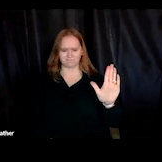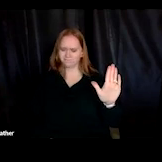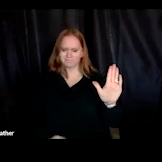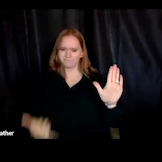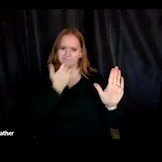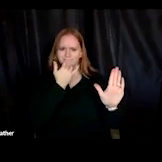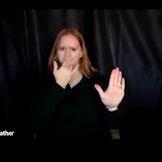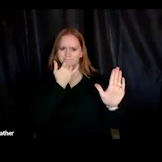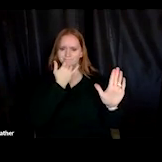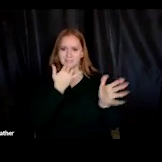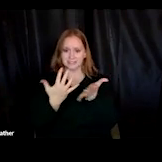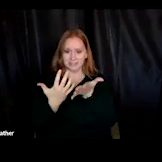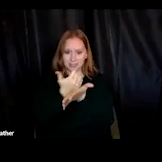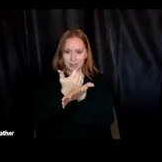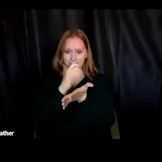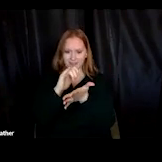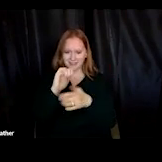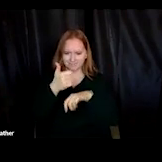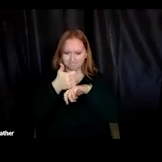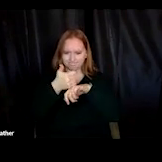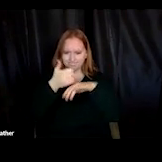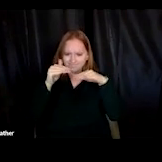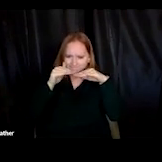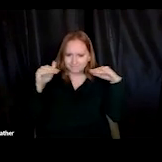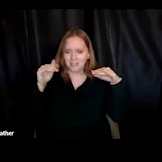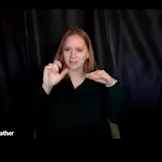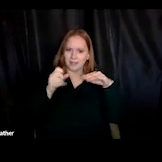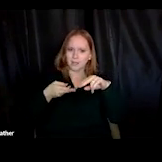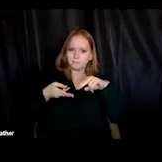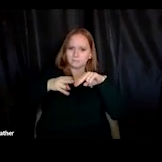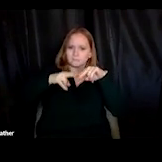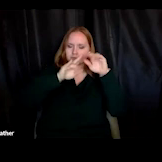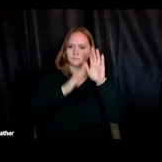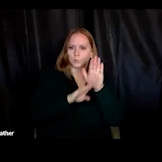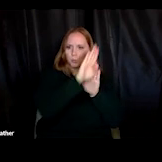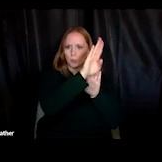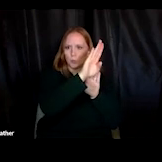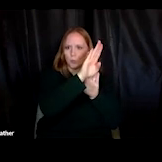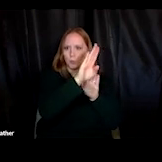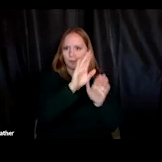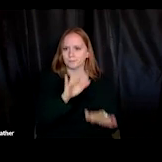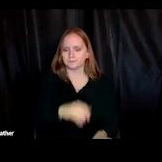Income is a base from which someone can grow. It is just a base. It is the safety net. It is a tool.